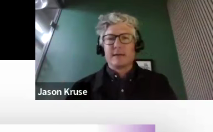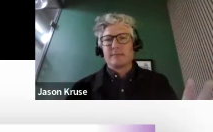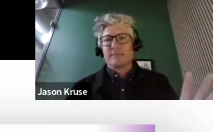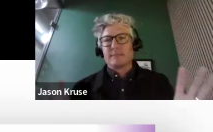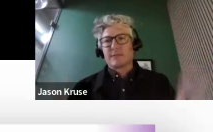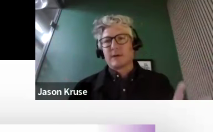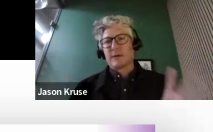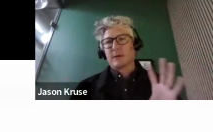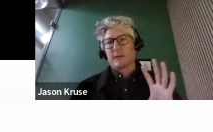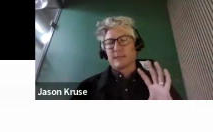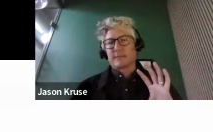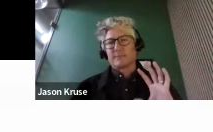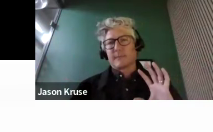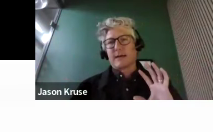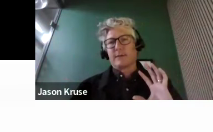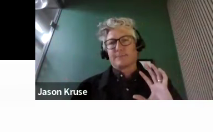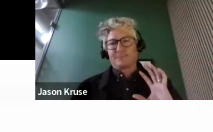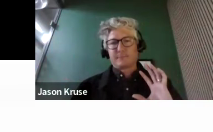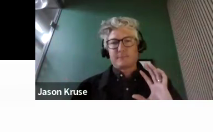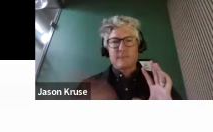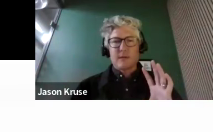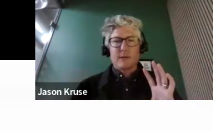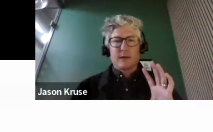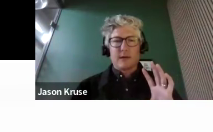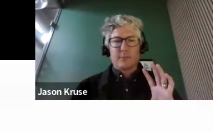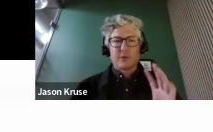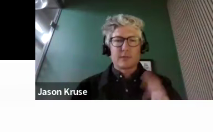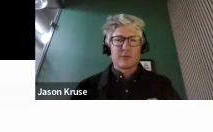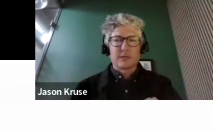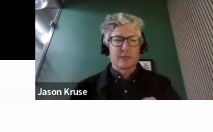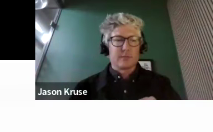And then this photo is kind of a post-construction